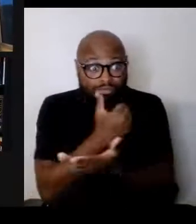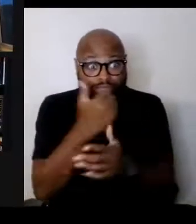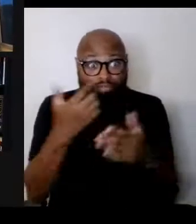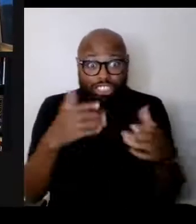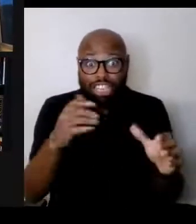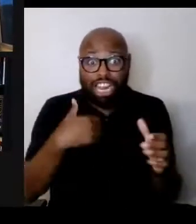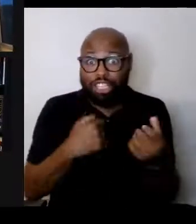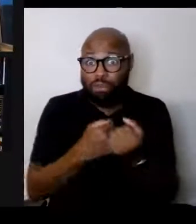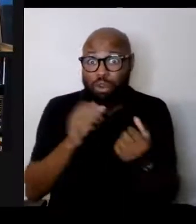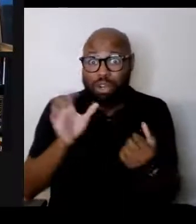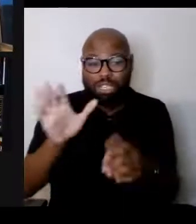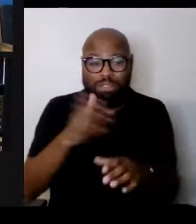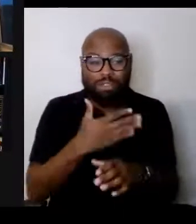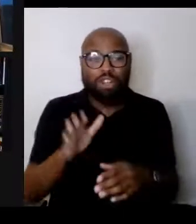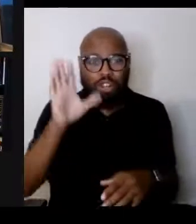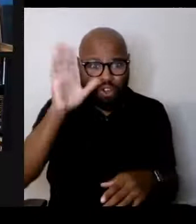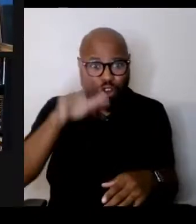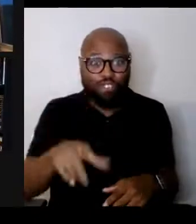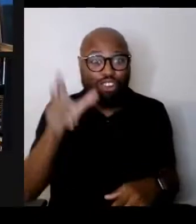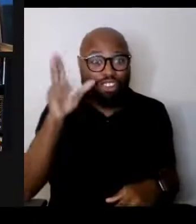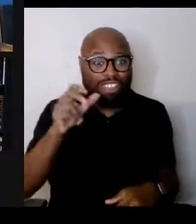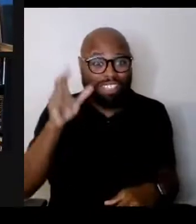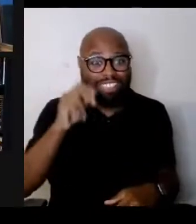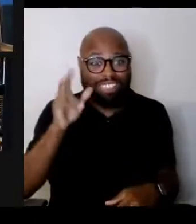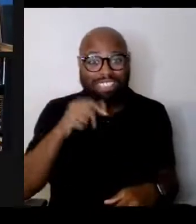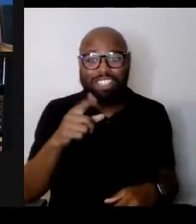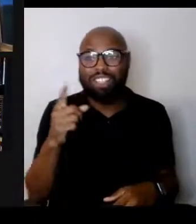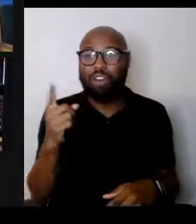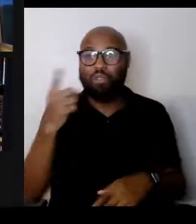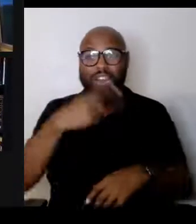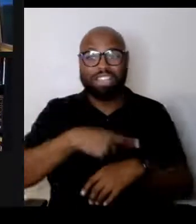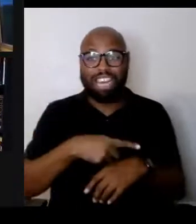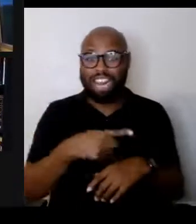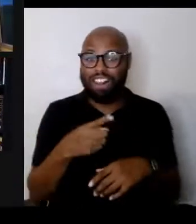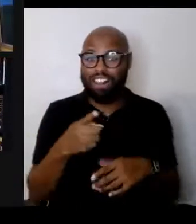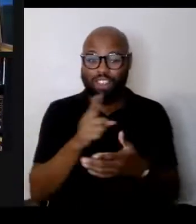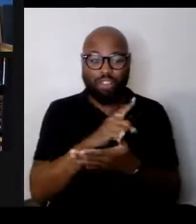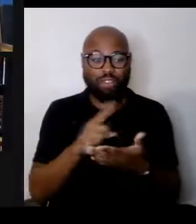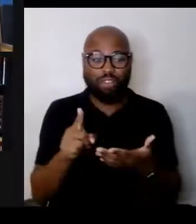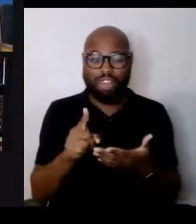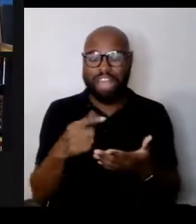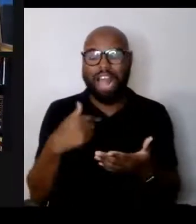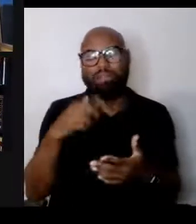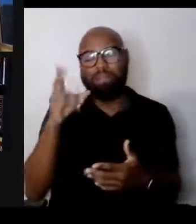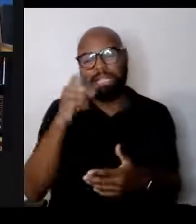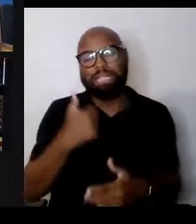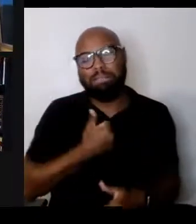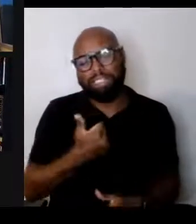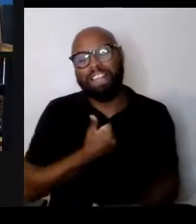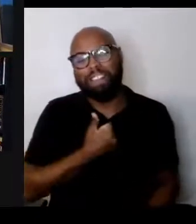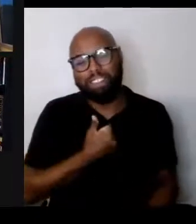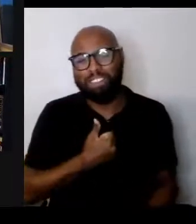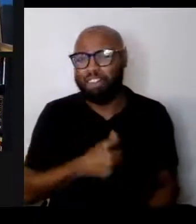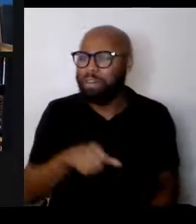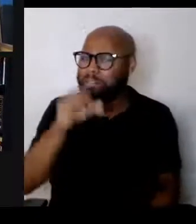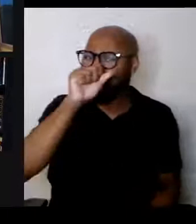that if you're listening to it, one of the days of the week, I'm listening to it myself. Love that, dually noted.